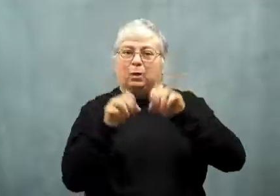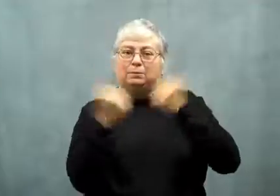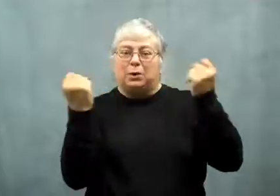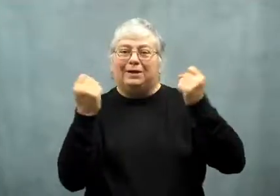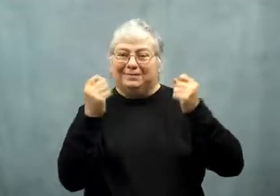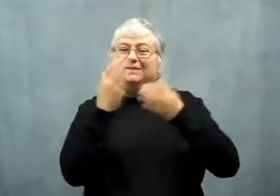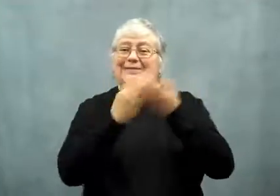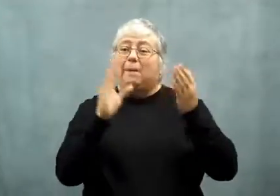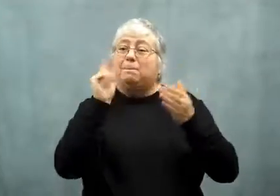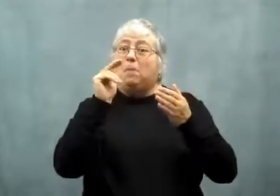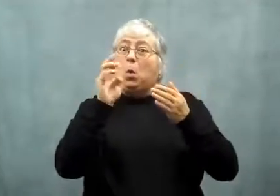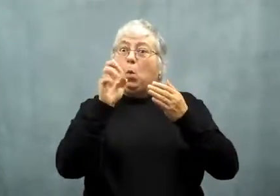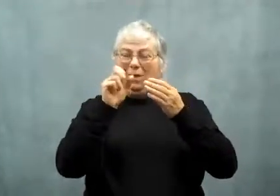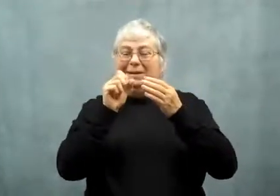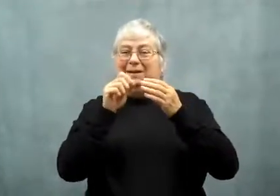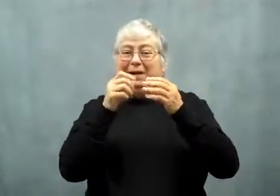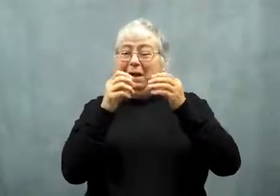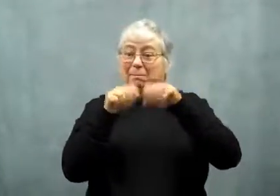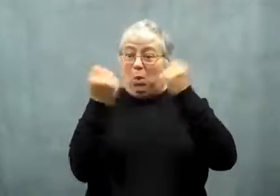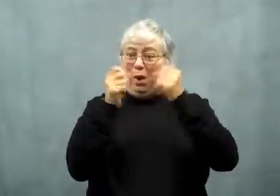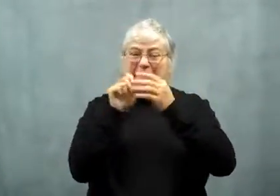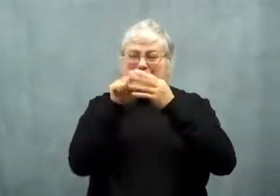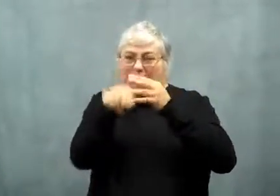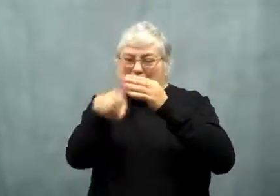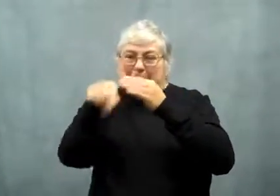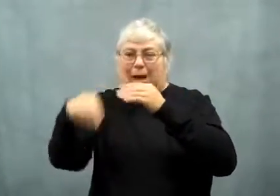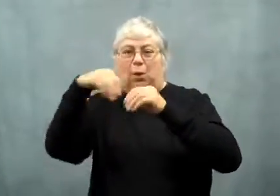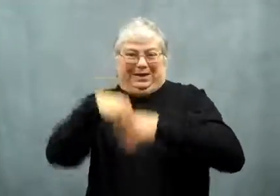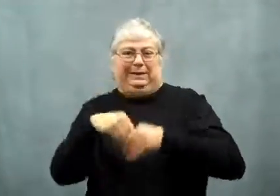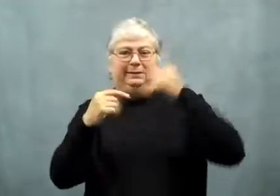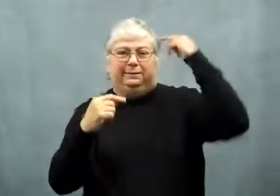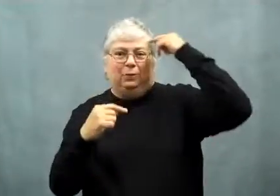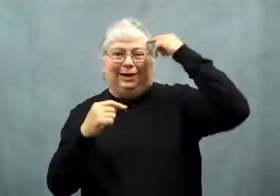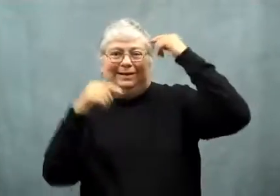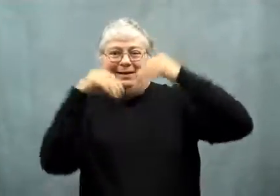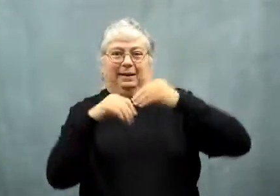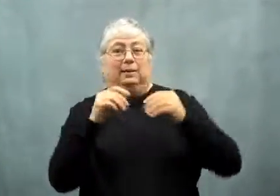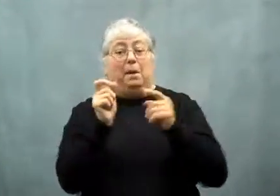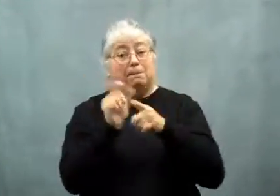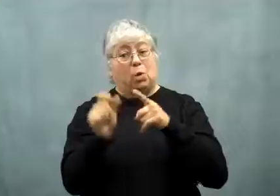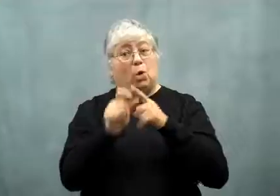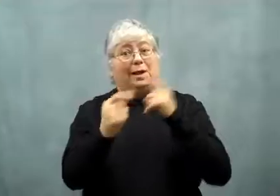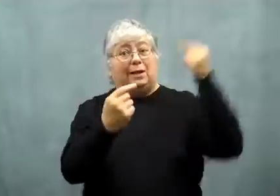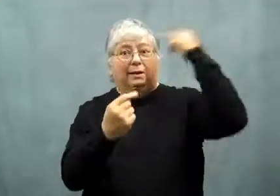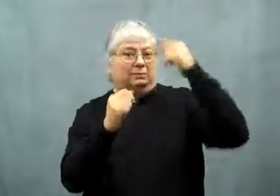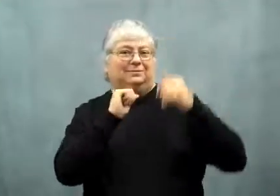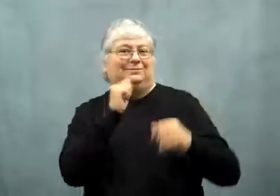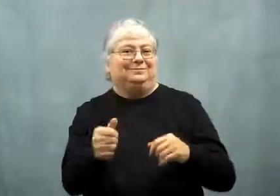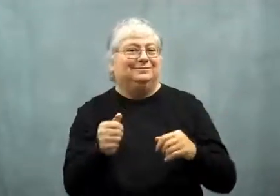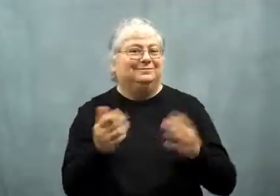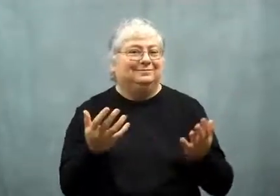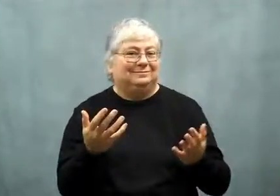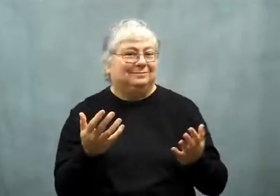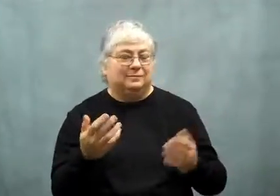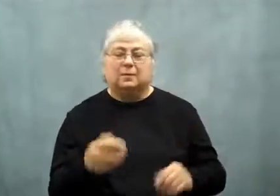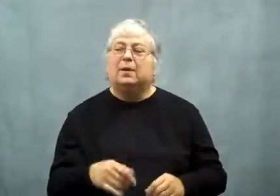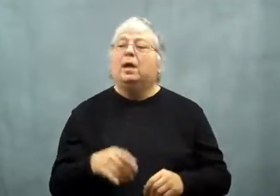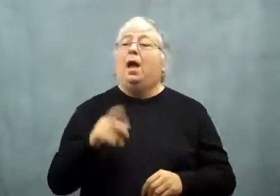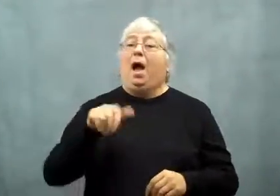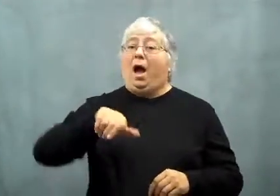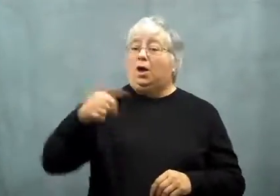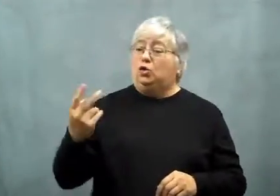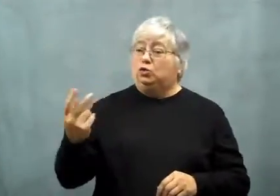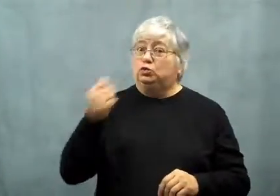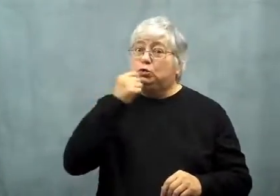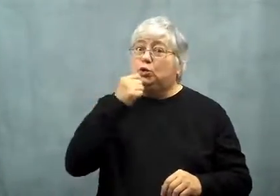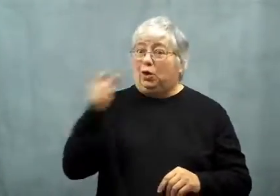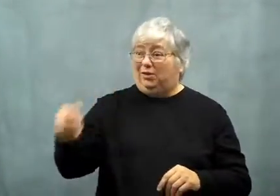Some bone fragments penetrated the brain. The bullet didn't, but the bone did.